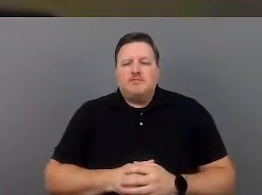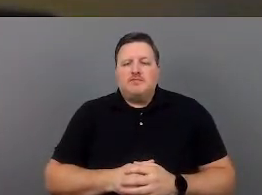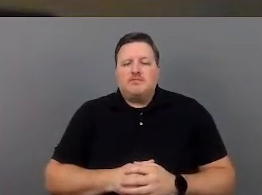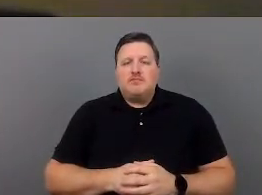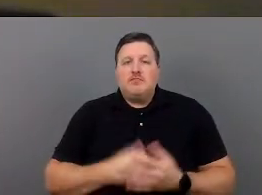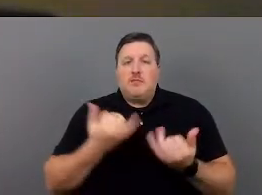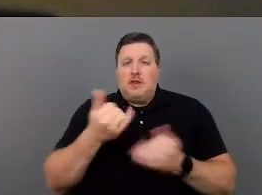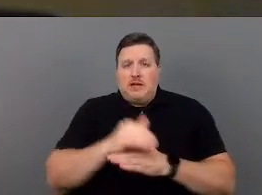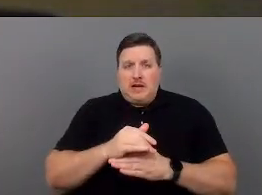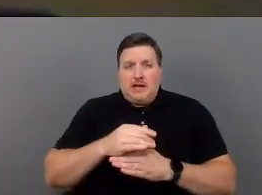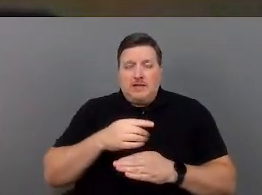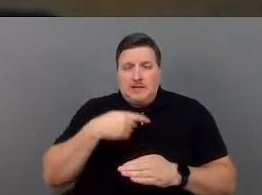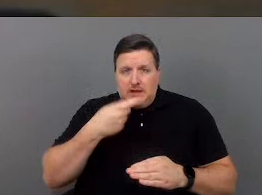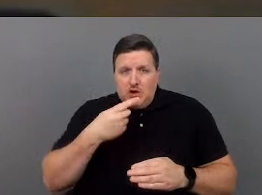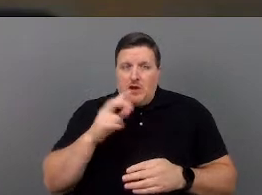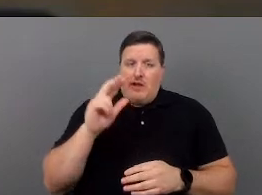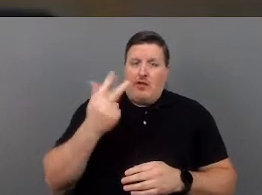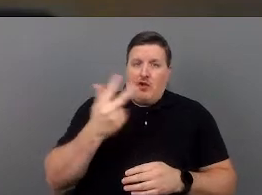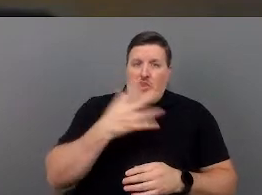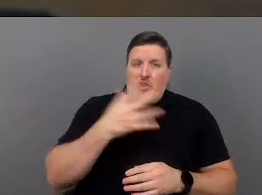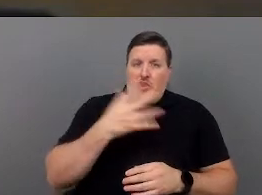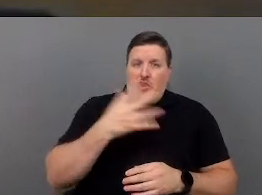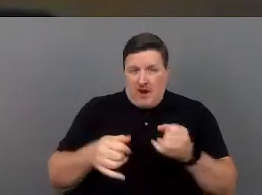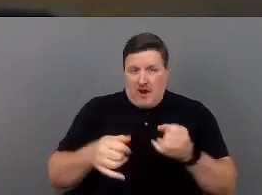TONIGHT'S HEARING IS THE THIRD AND FINAL OPPORTUNITY FOR THE PUBLIC TO PROVIDE INPUT ON THE MAYOR'S PROPOSED 2022 BUDGET.